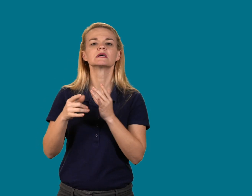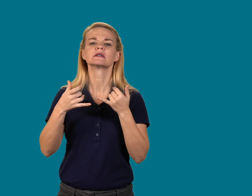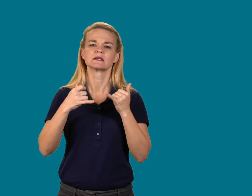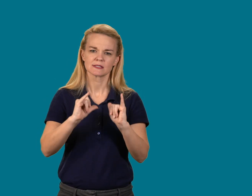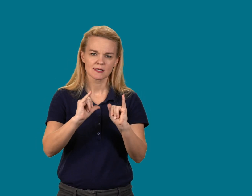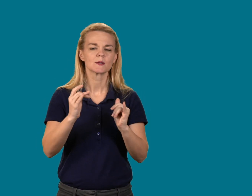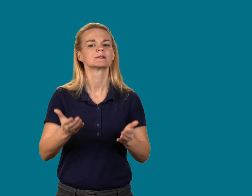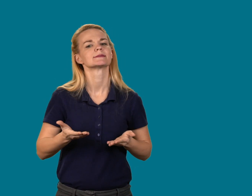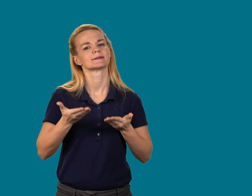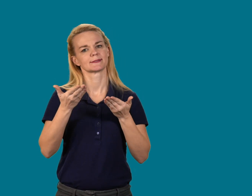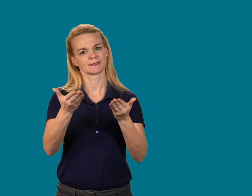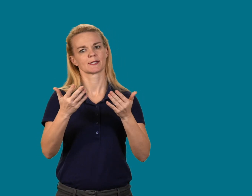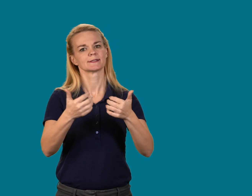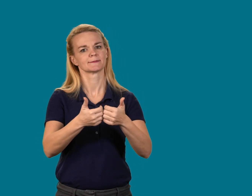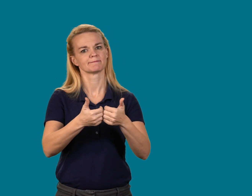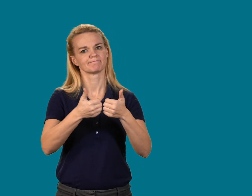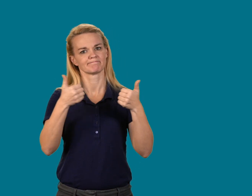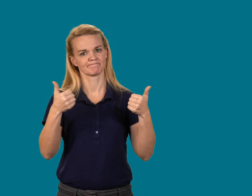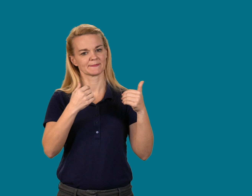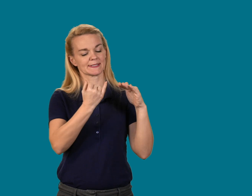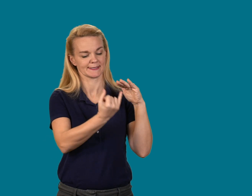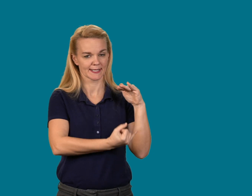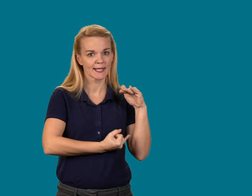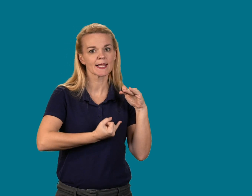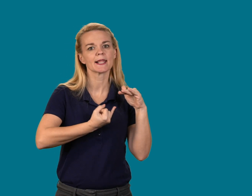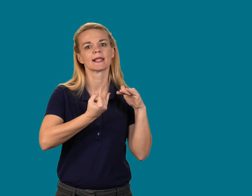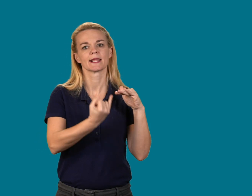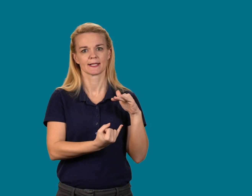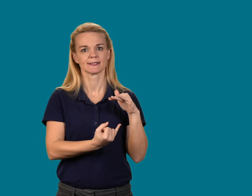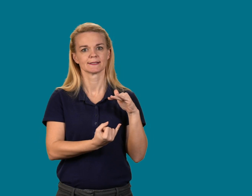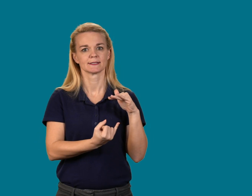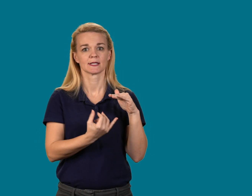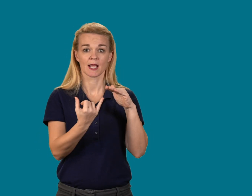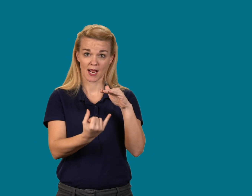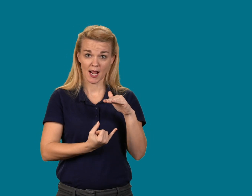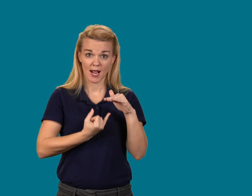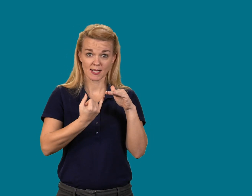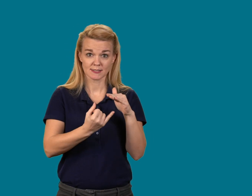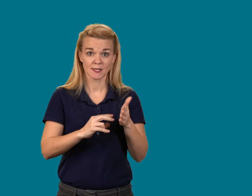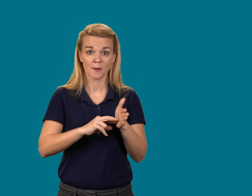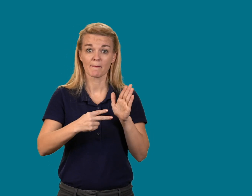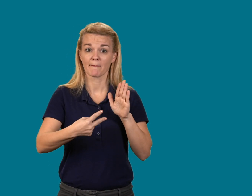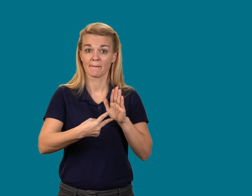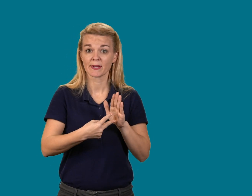it is recommended that you quarantine yourself.